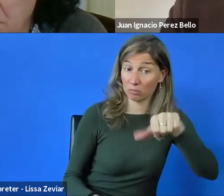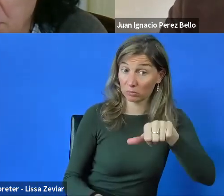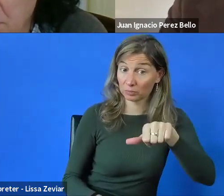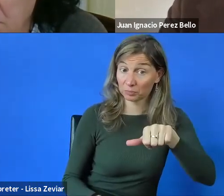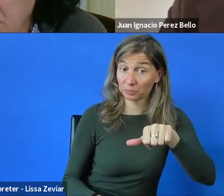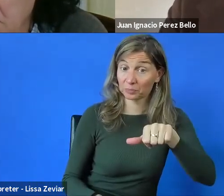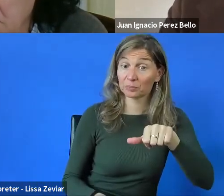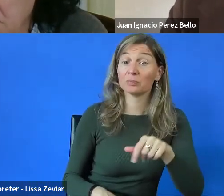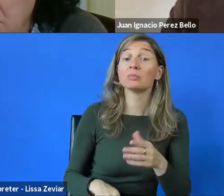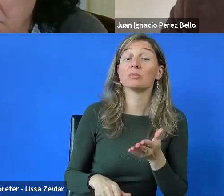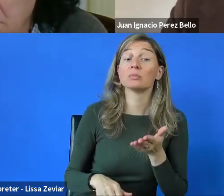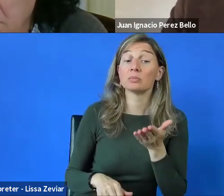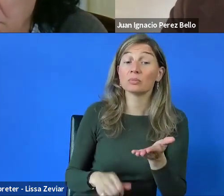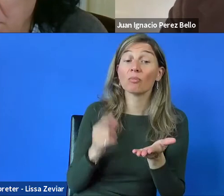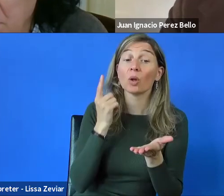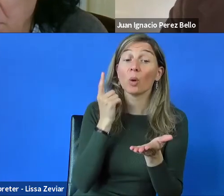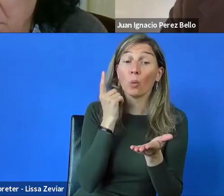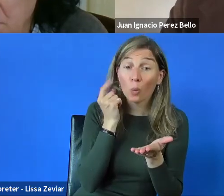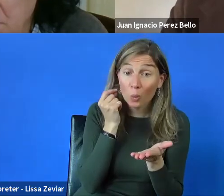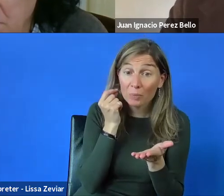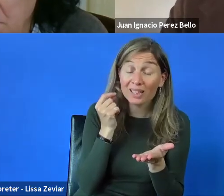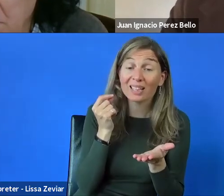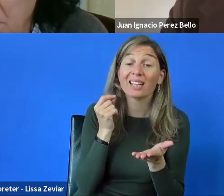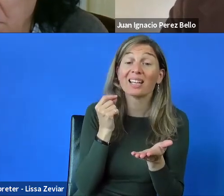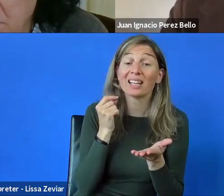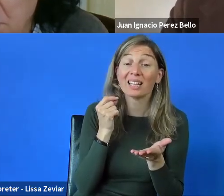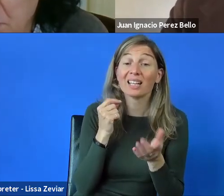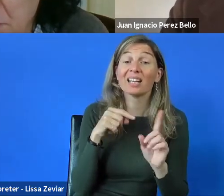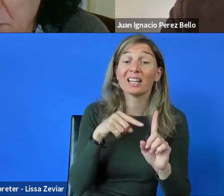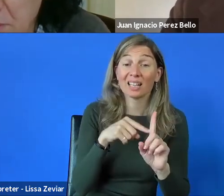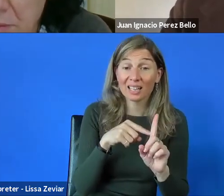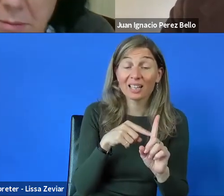this woman from Iraq initiated any legal procedure